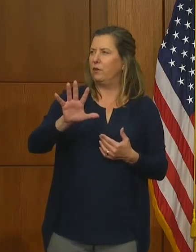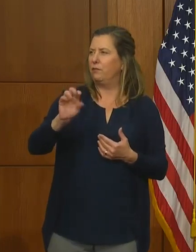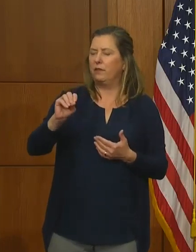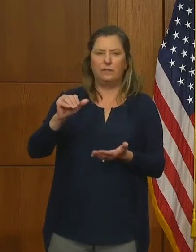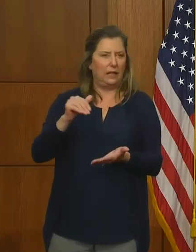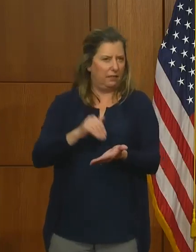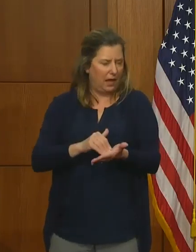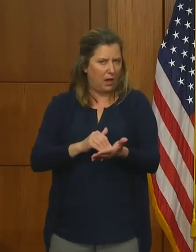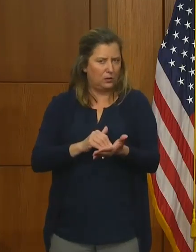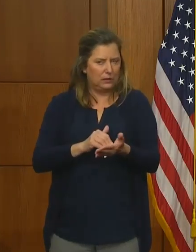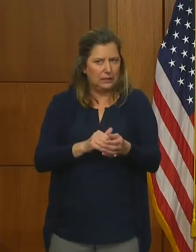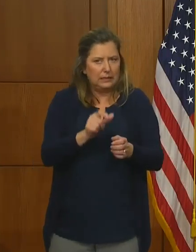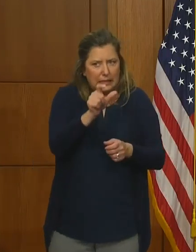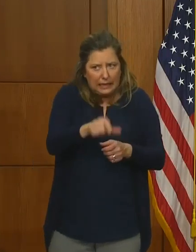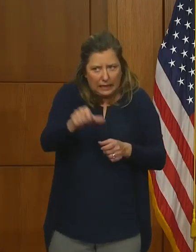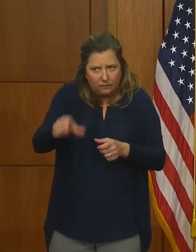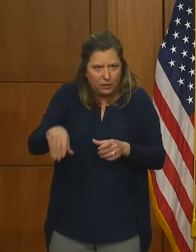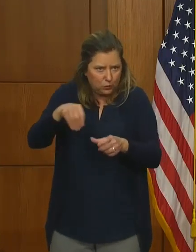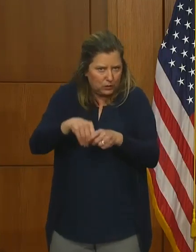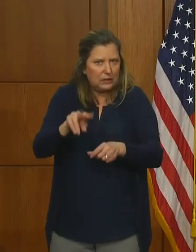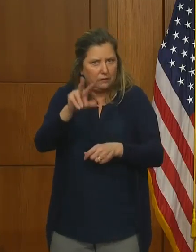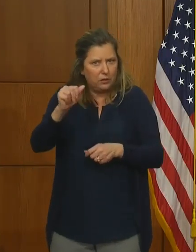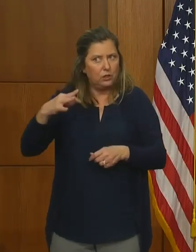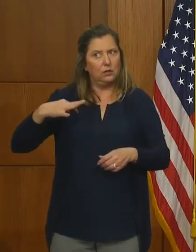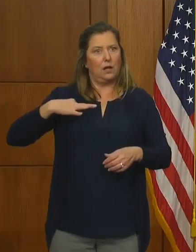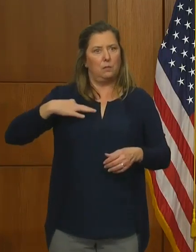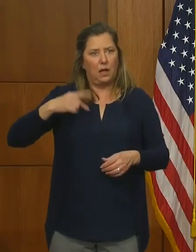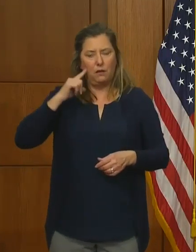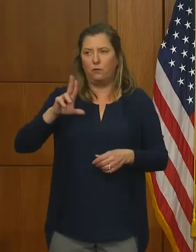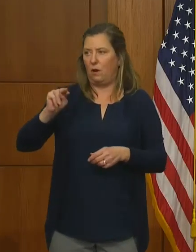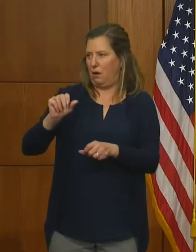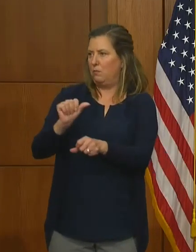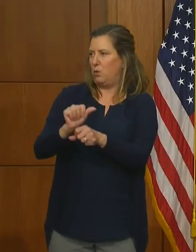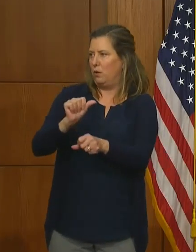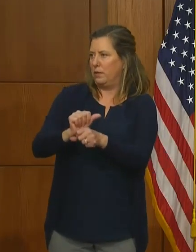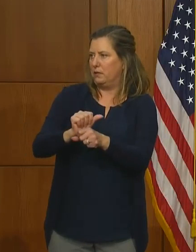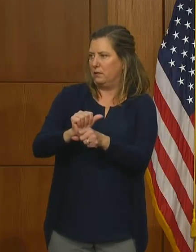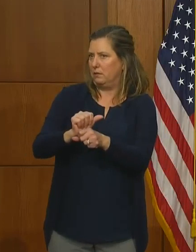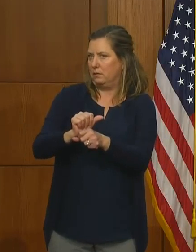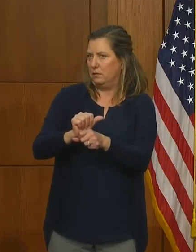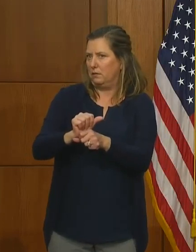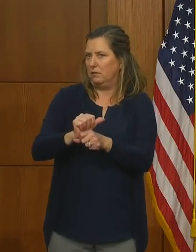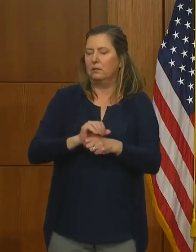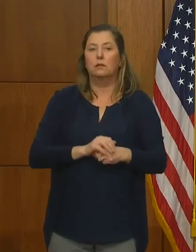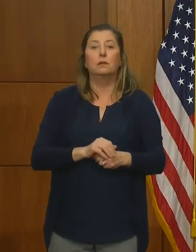AROUND CLOSE NUMBER OF FIVE HUNDRED AND FIFTY THOUSAND